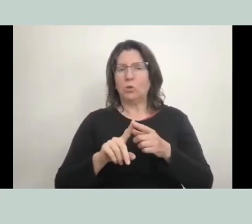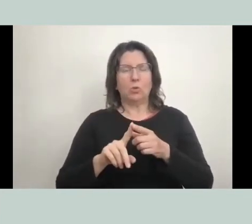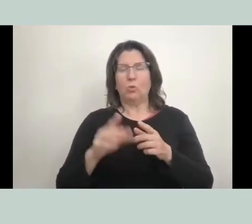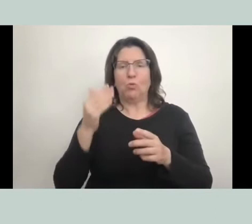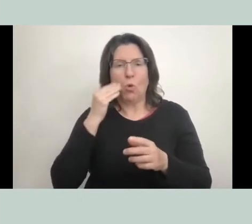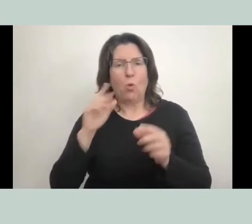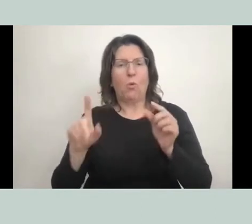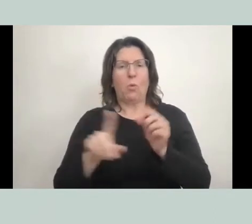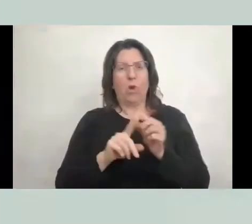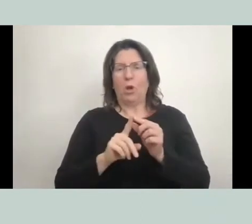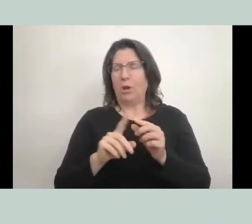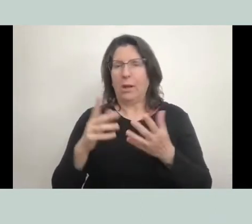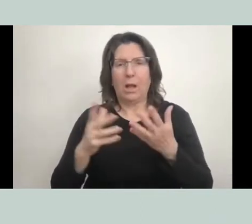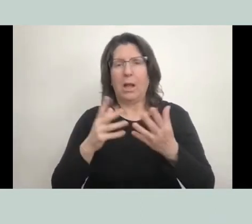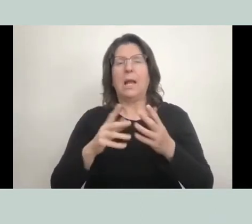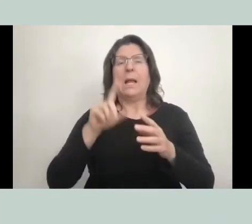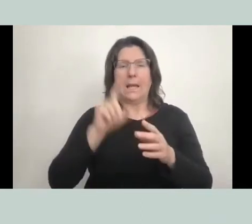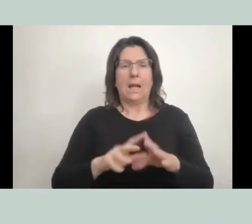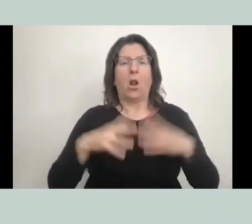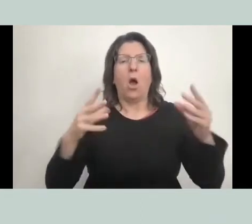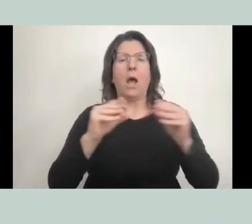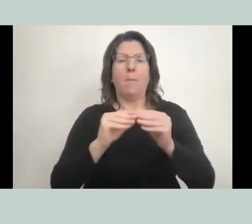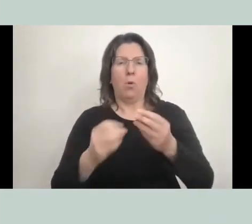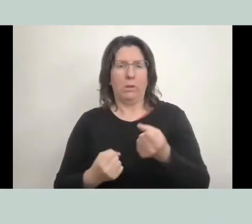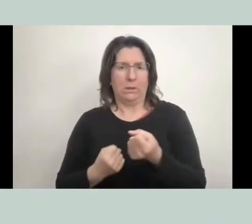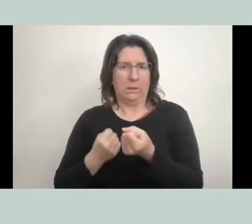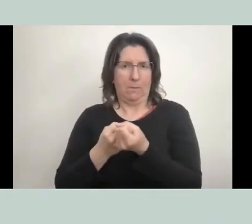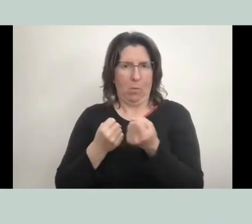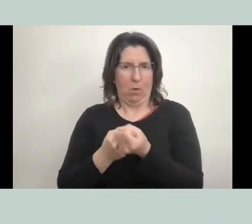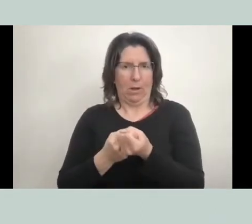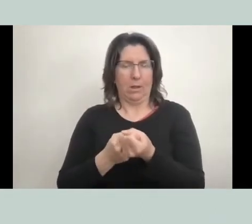they don't know what kind of word they are looking for, and they may require more support.